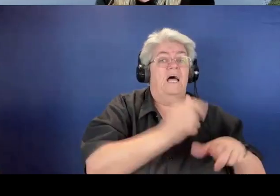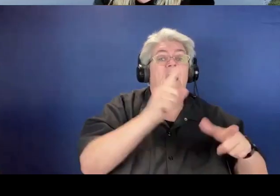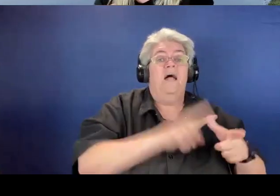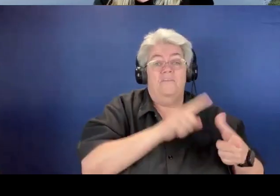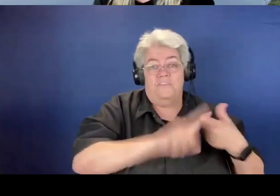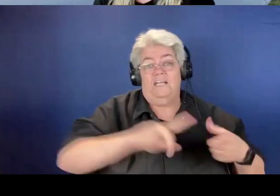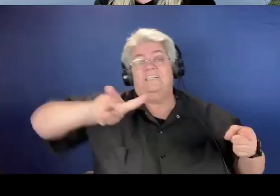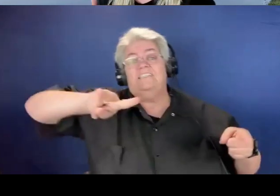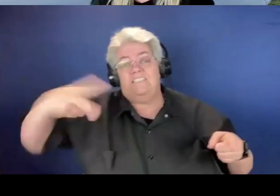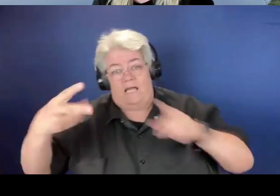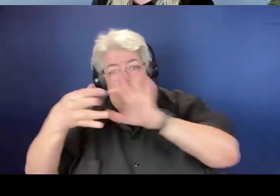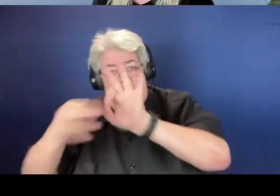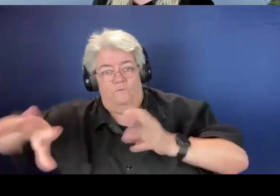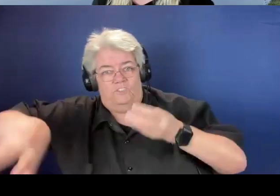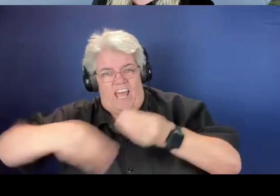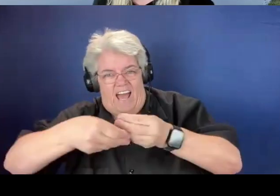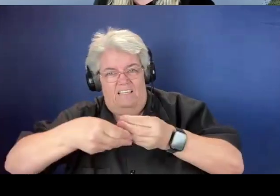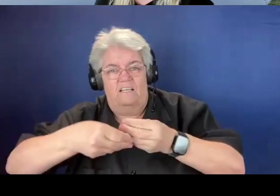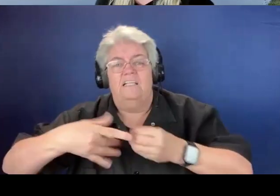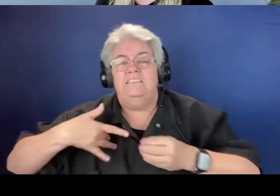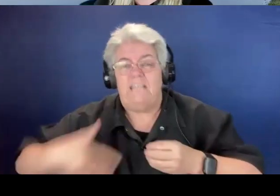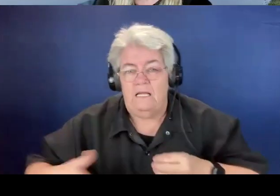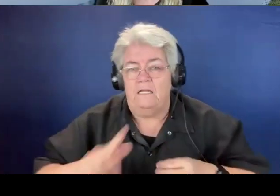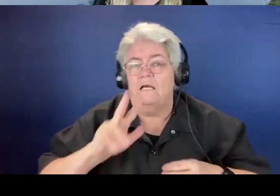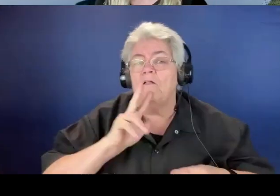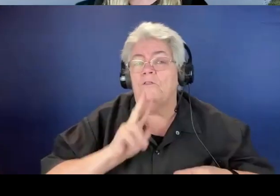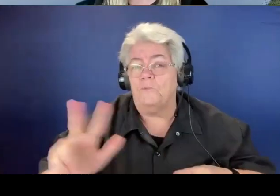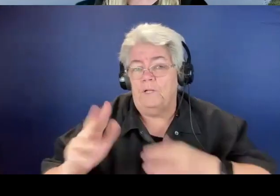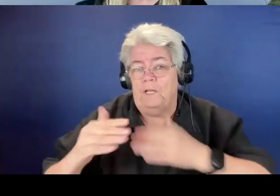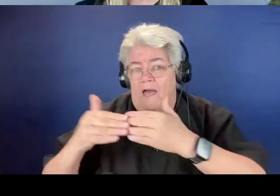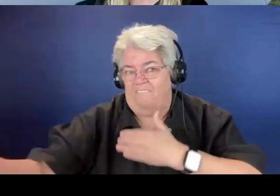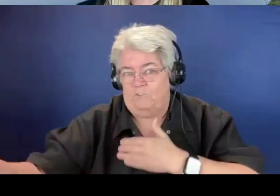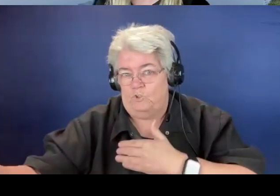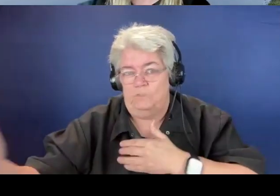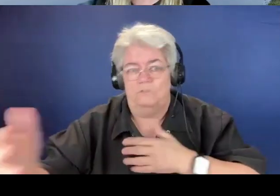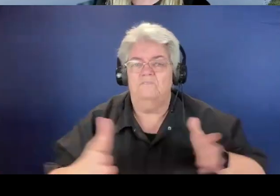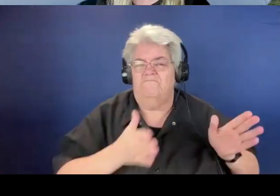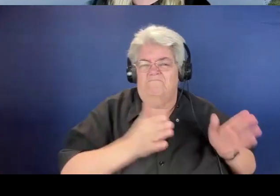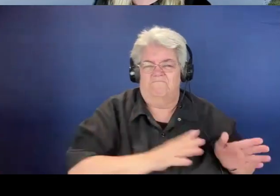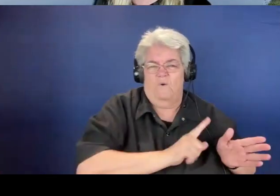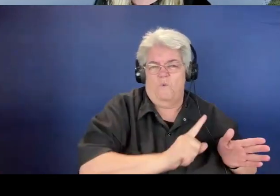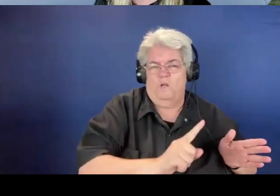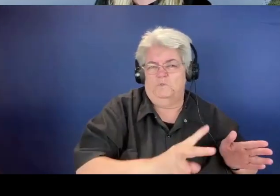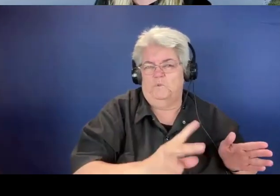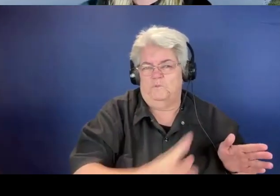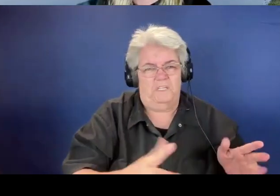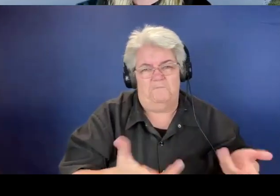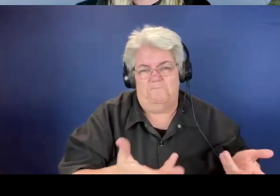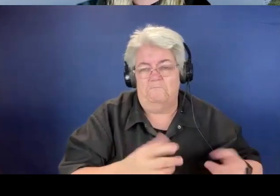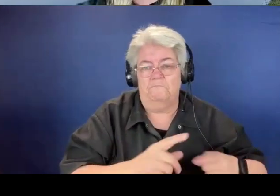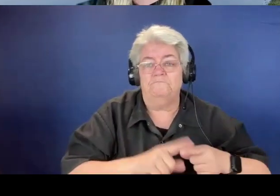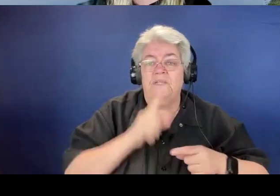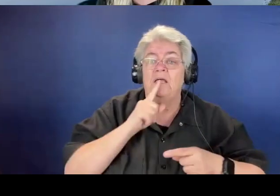So normally that happens after age three or so. Another word to consider is code mixing.